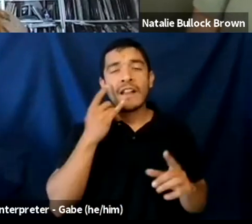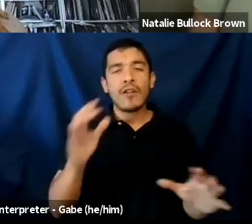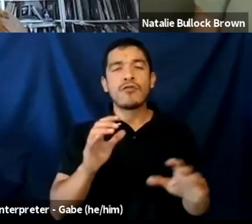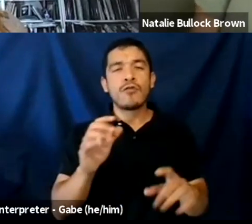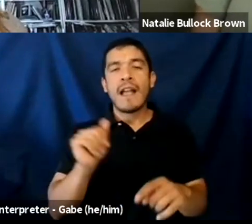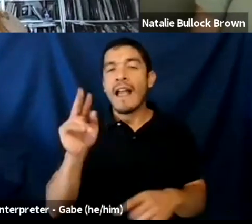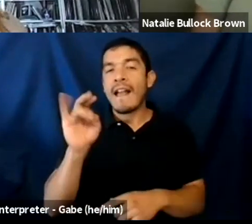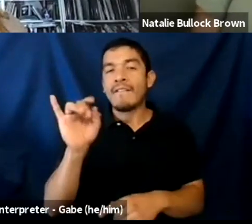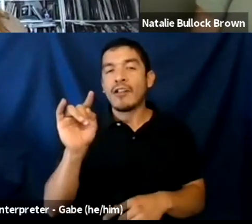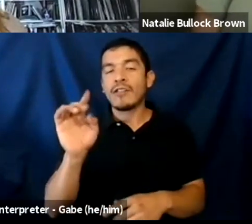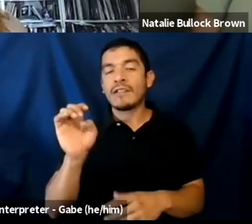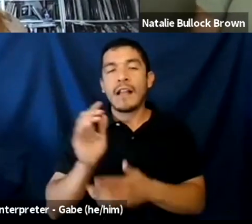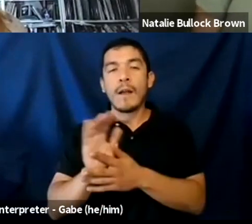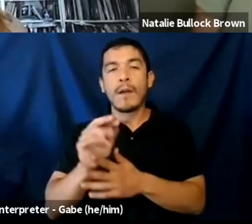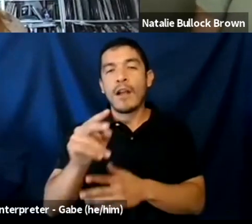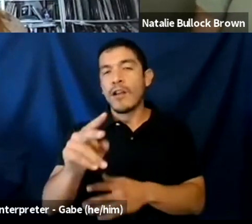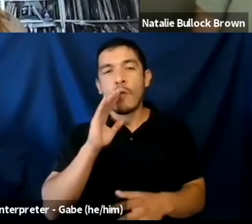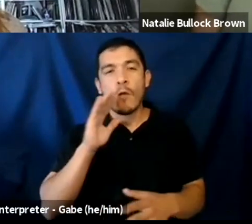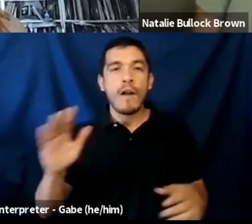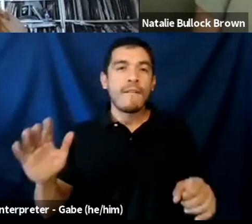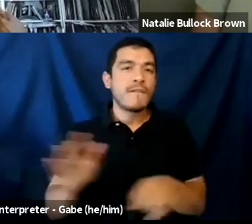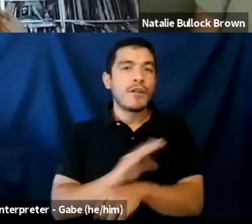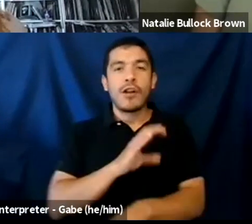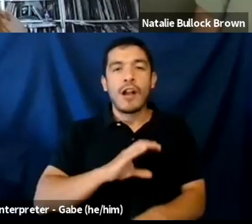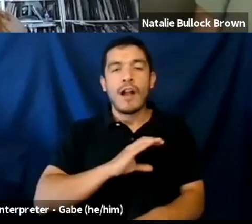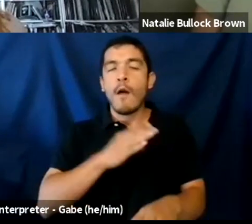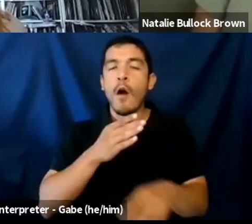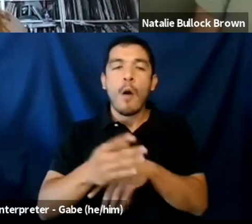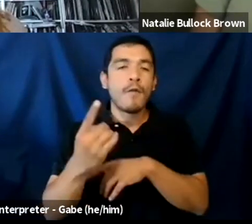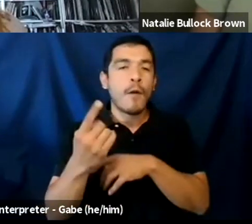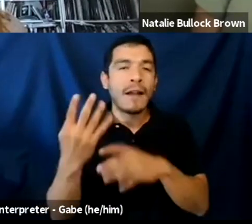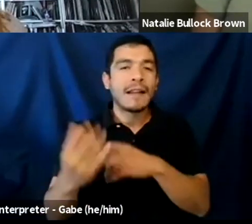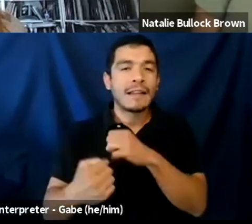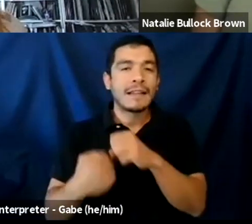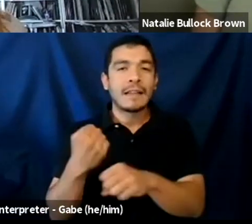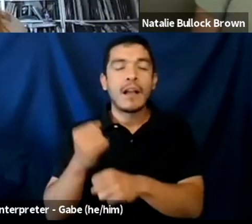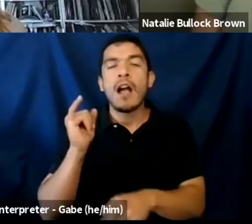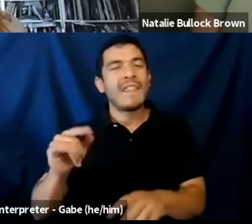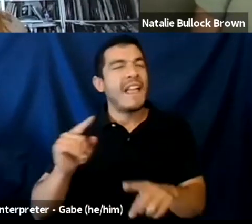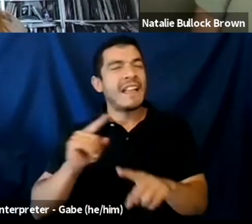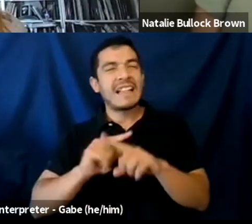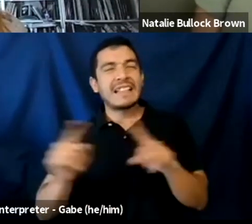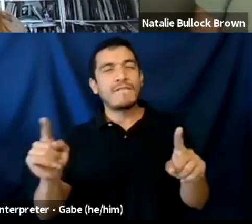and you're following one character over years. That's a different engagement and a different process